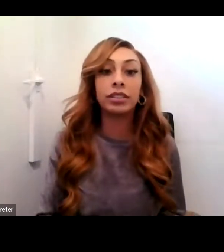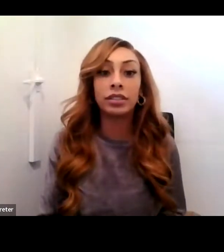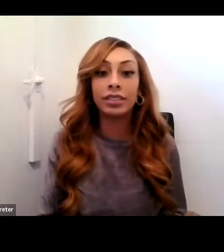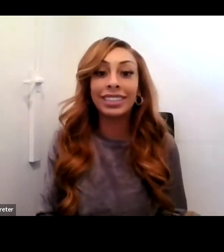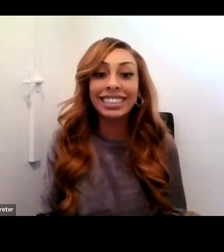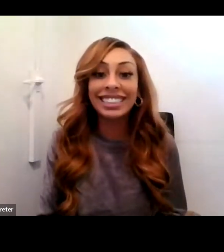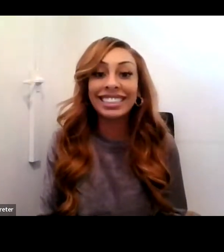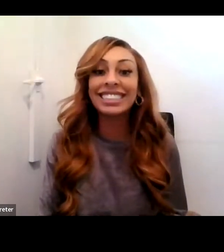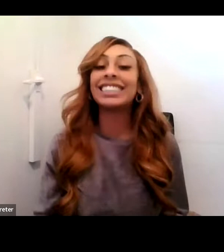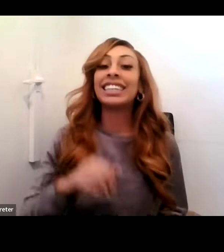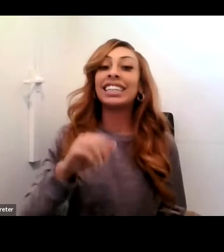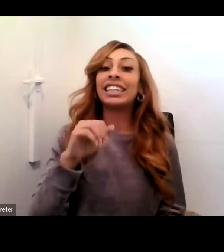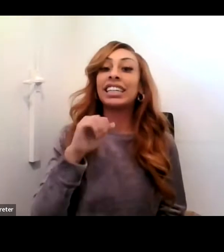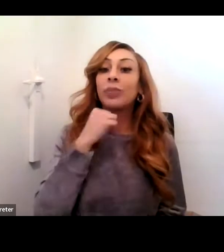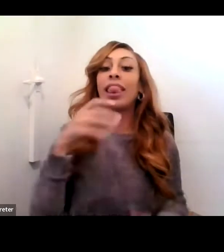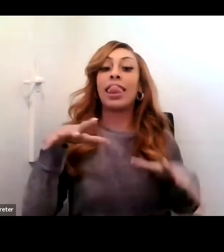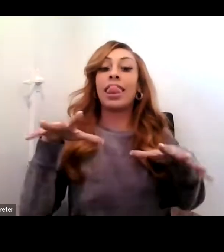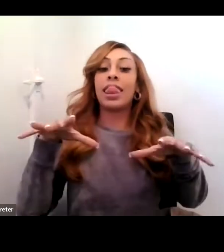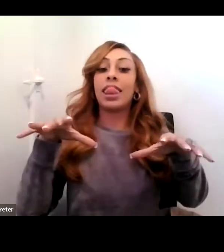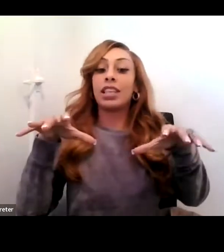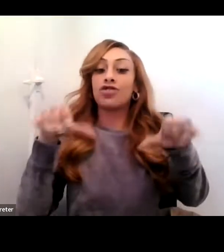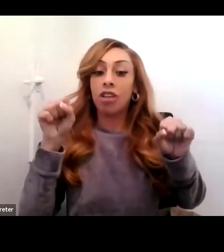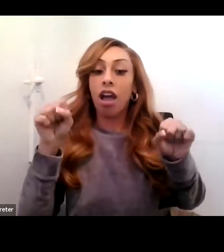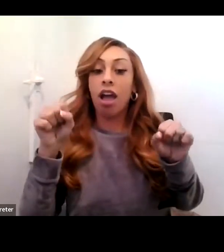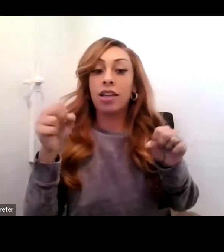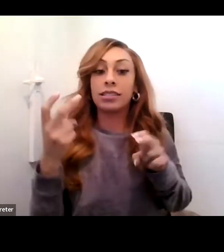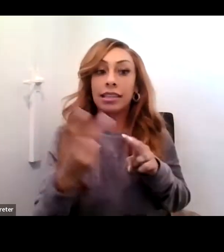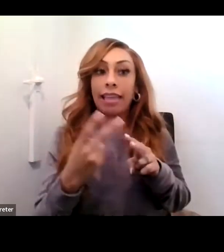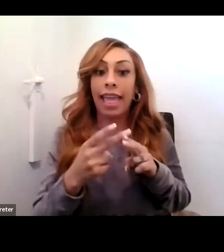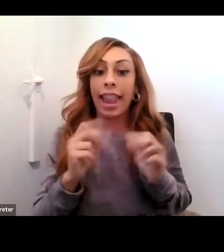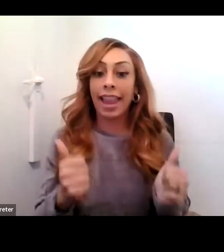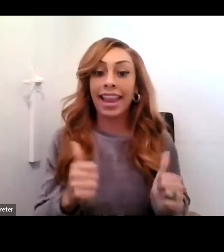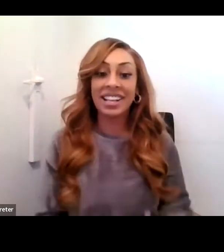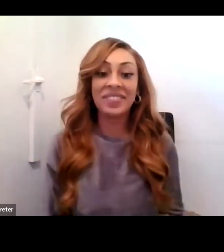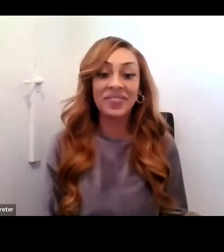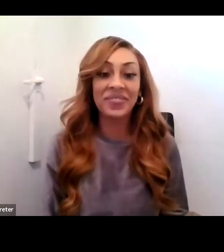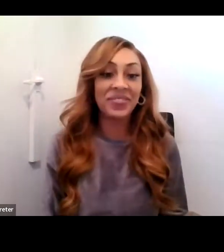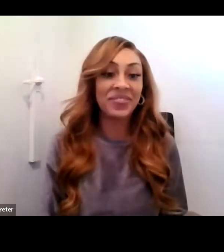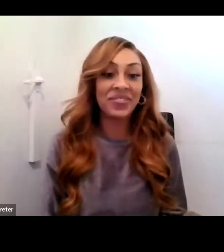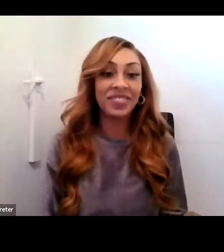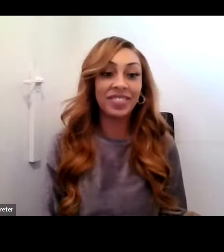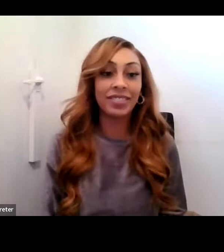We're just going to slowly restart, in case anyone's got the kettle on,